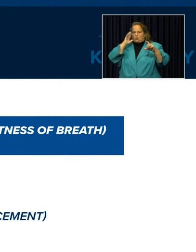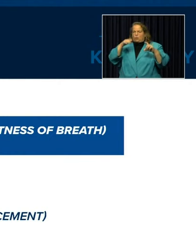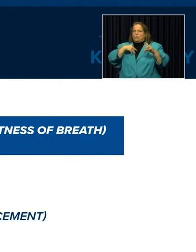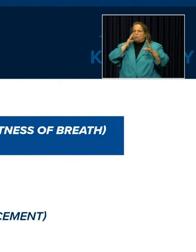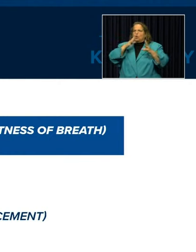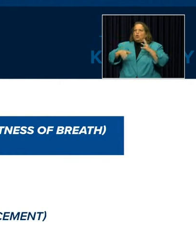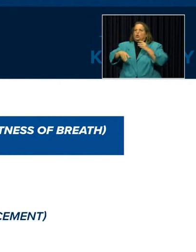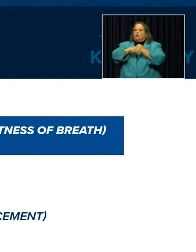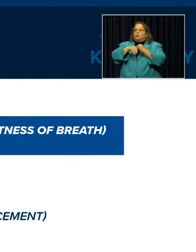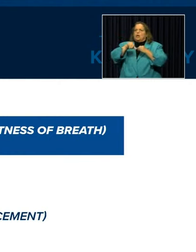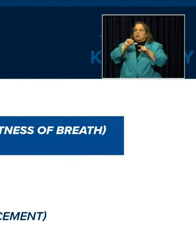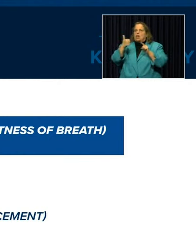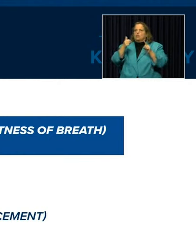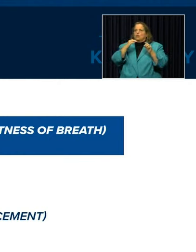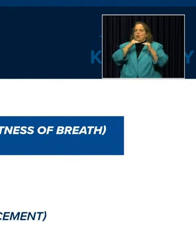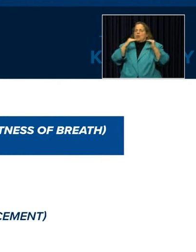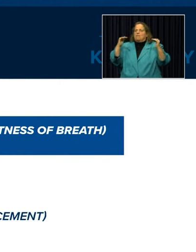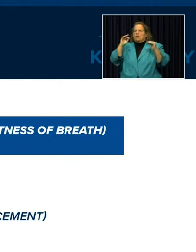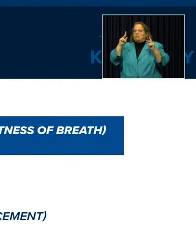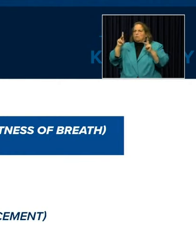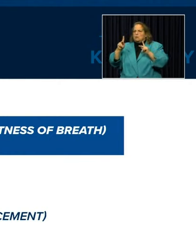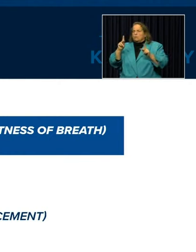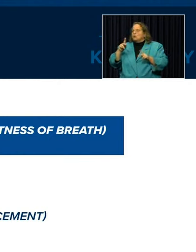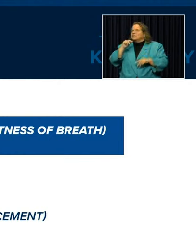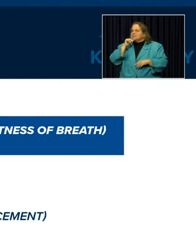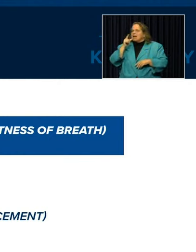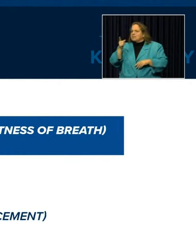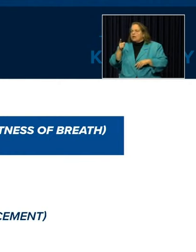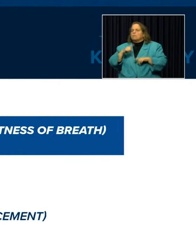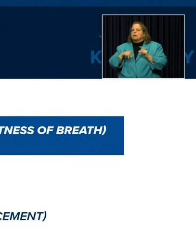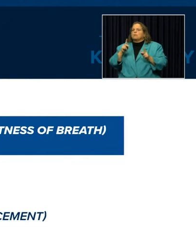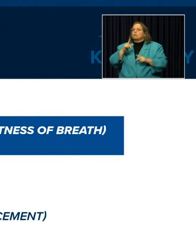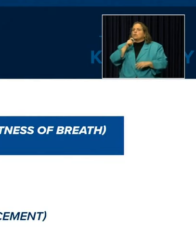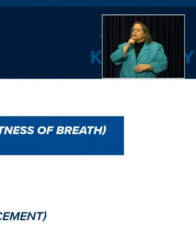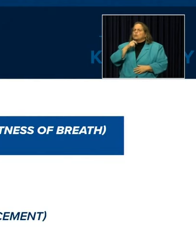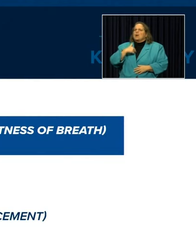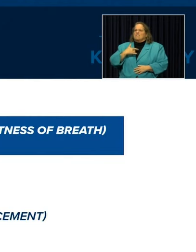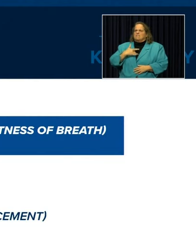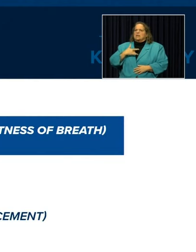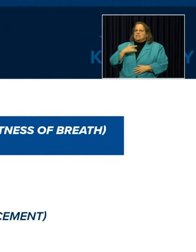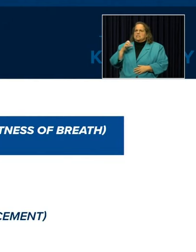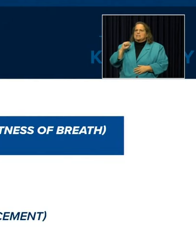NEED IT IS. AND DR. STACK, IF YOU CAN TALK A